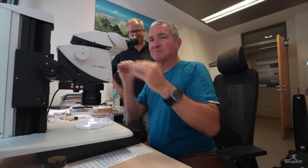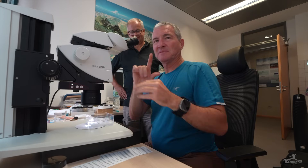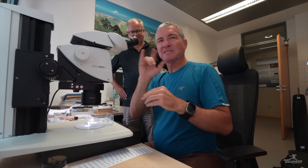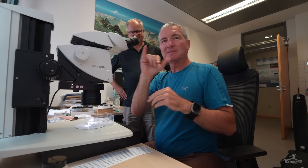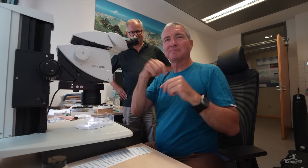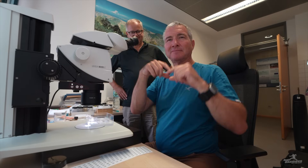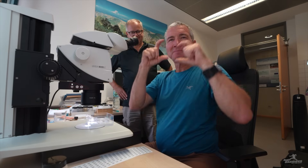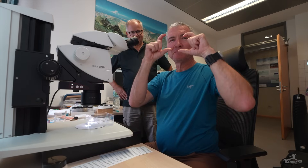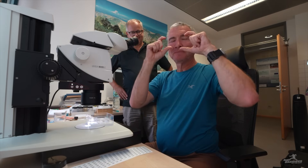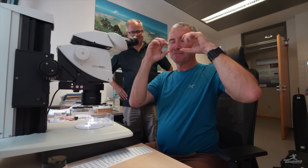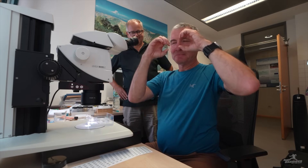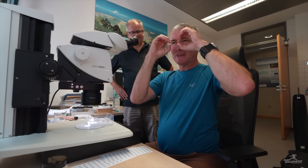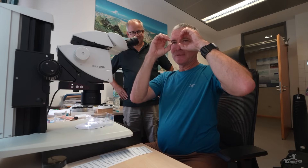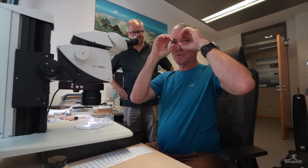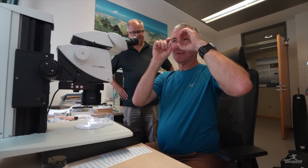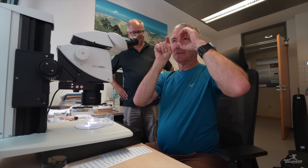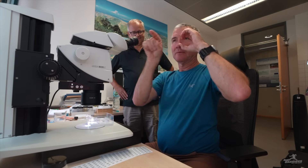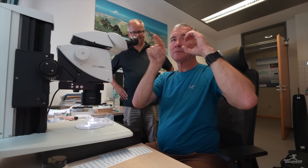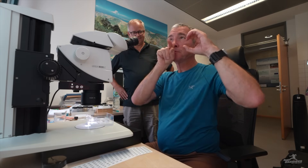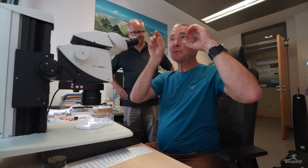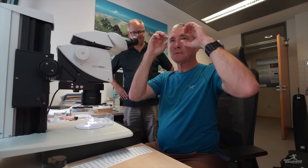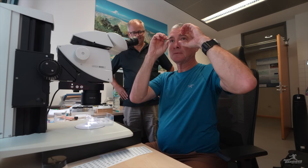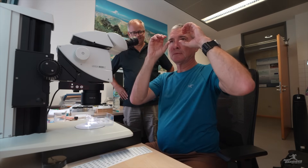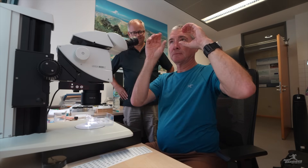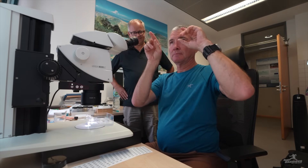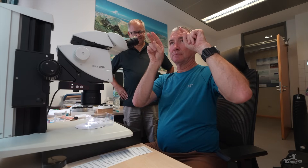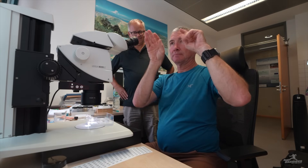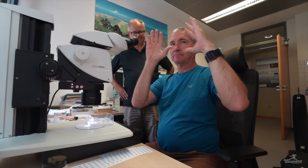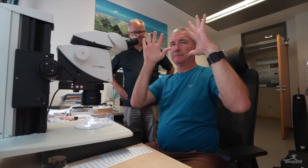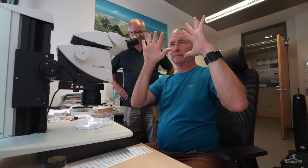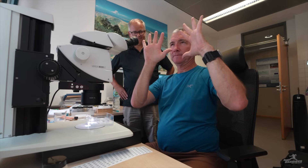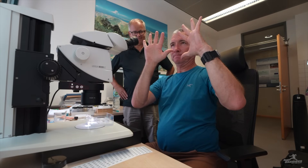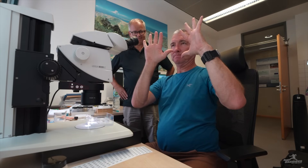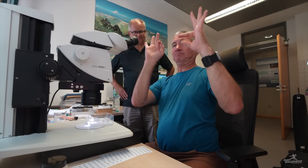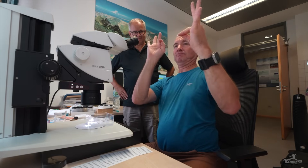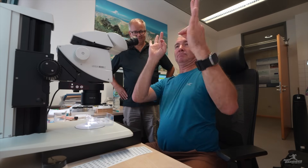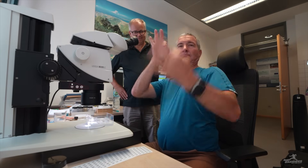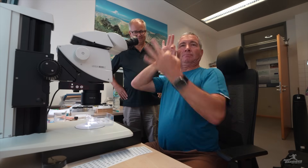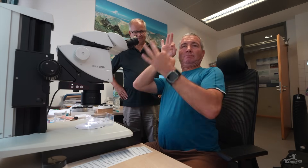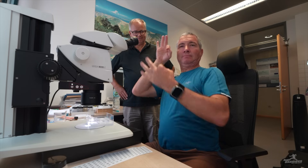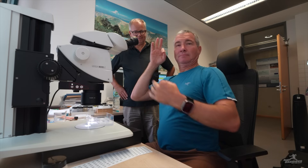It’s like bird watching with binoculars. You need to work to get that perfect focus.